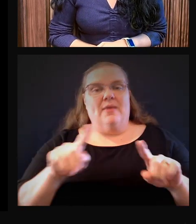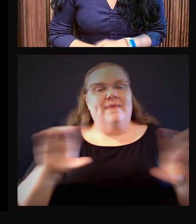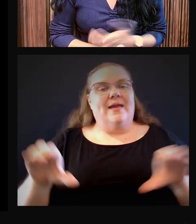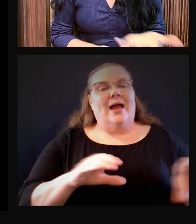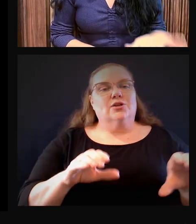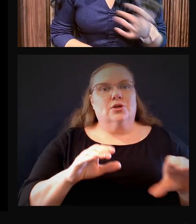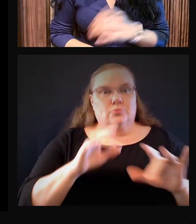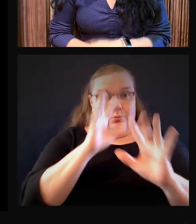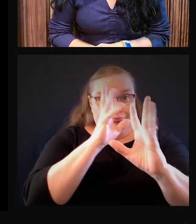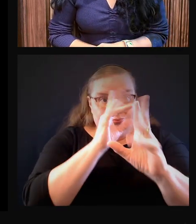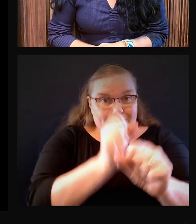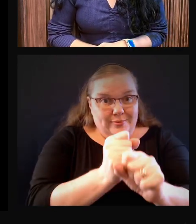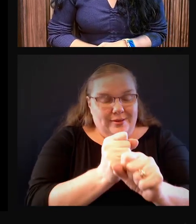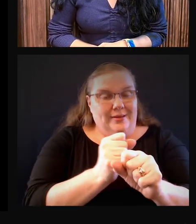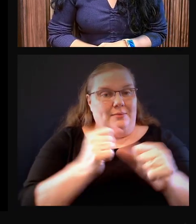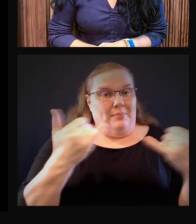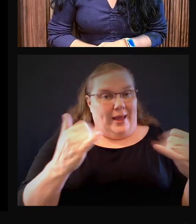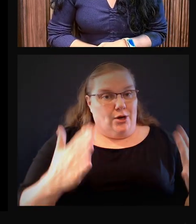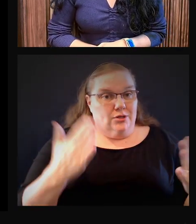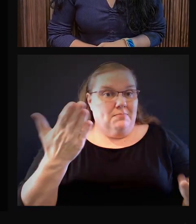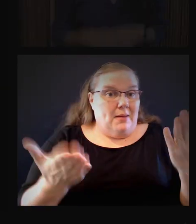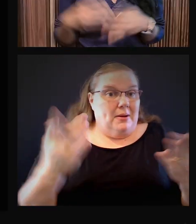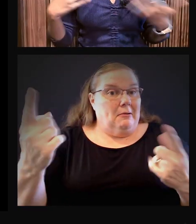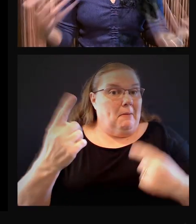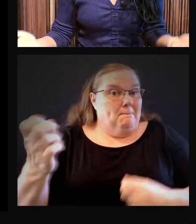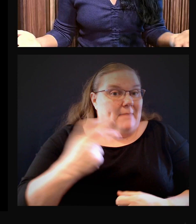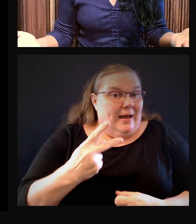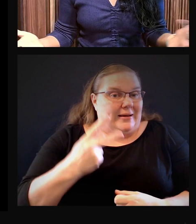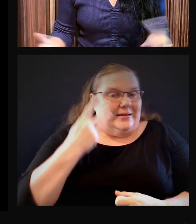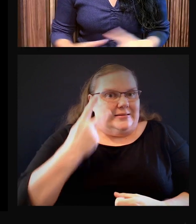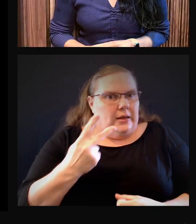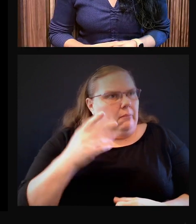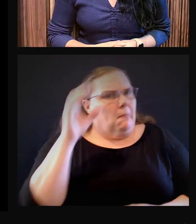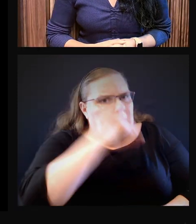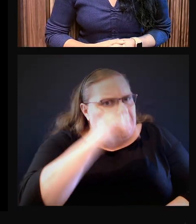and see what they might be missing out on within the game. So how can you start using this feature?